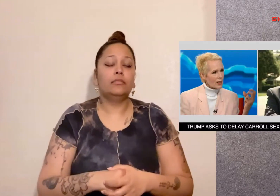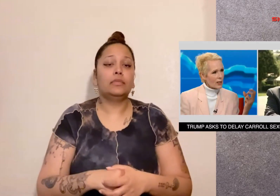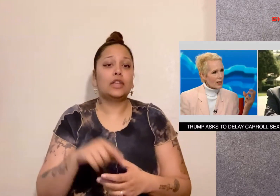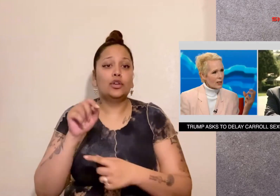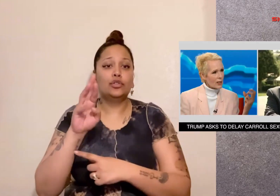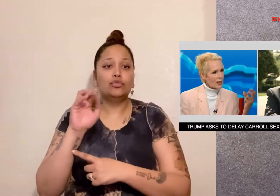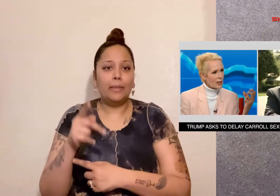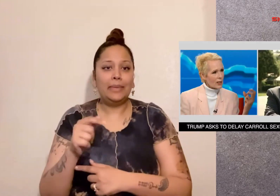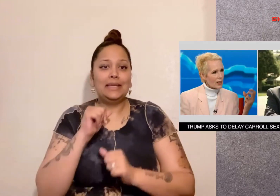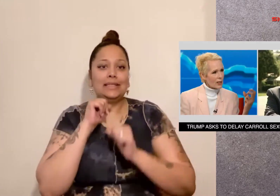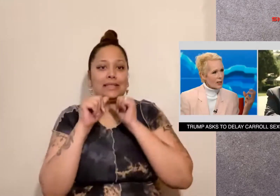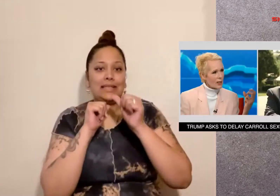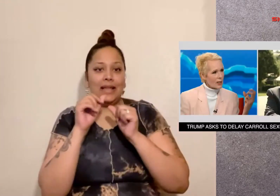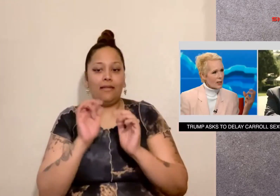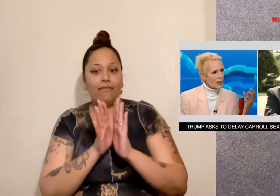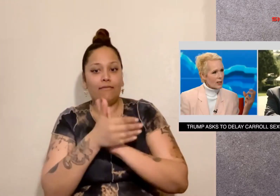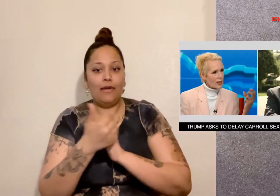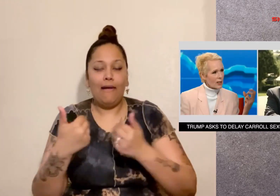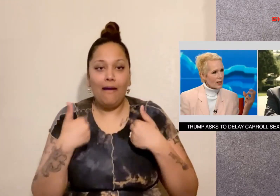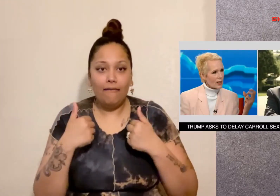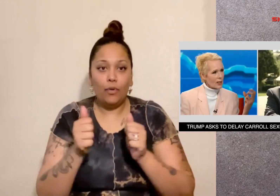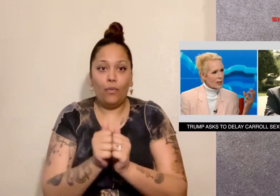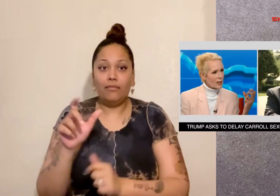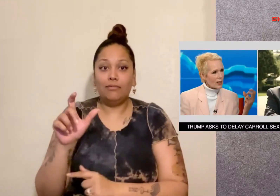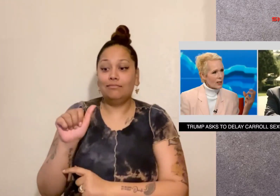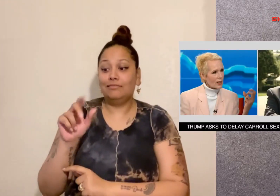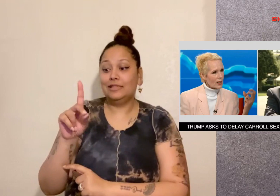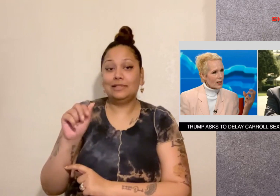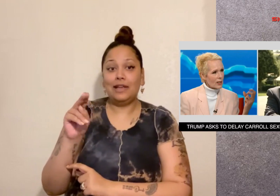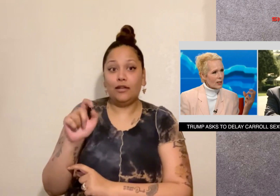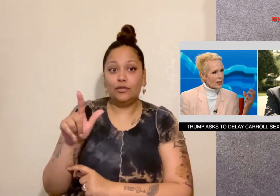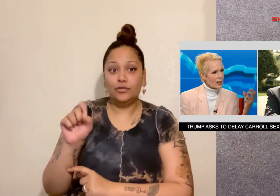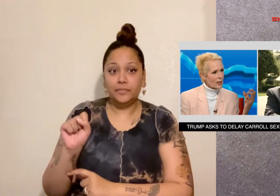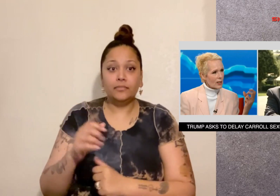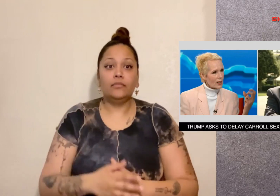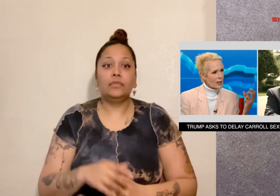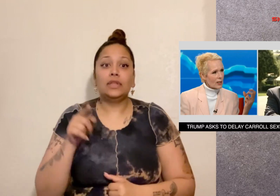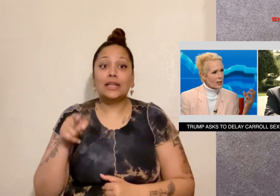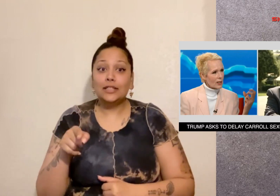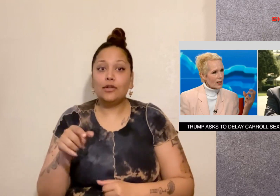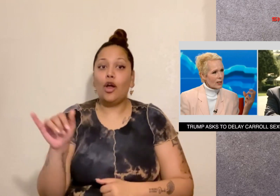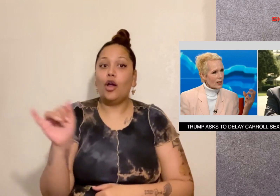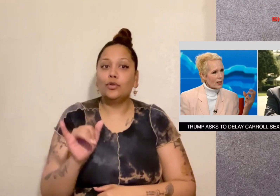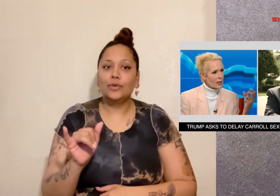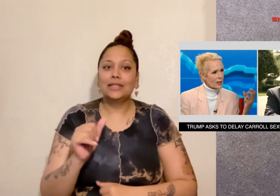news pertains to sexual misconduct the same issue at the heart of the Carroll trial Trump